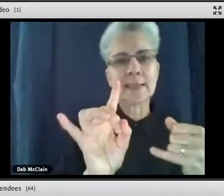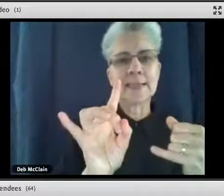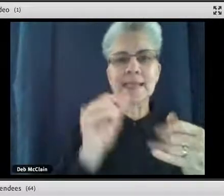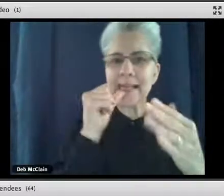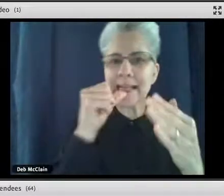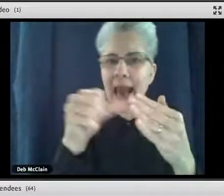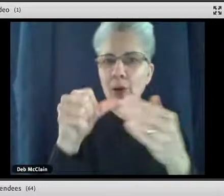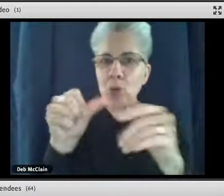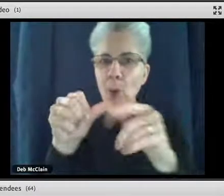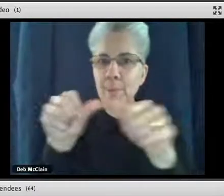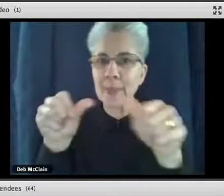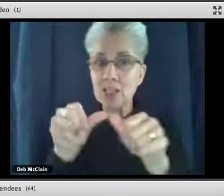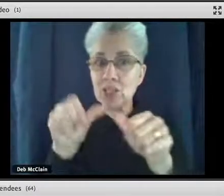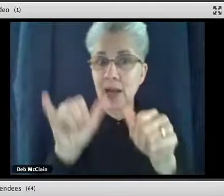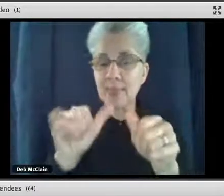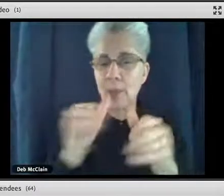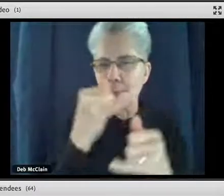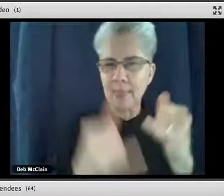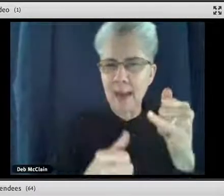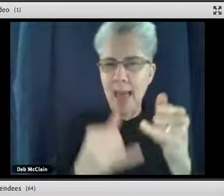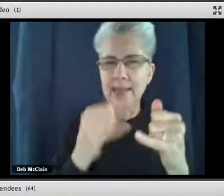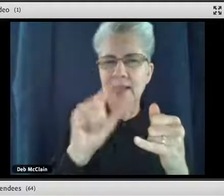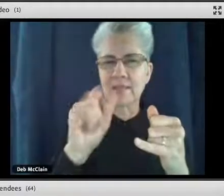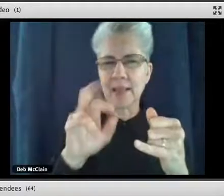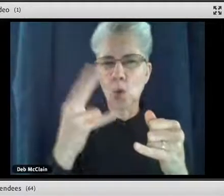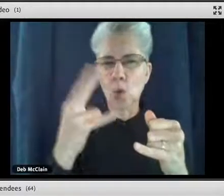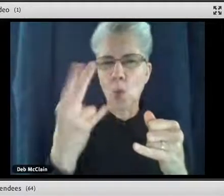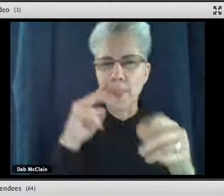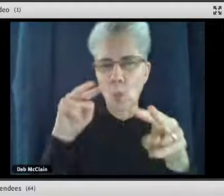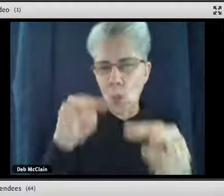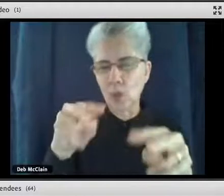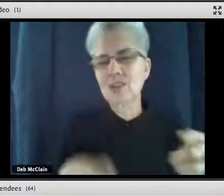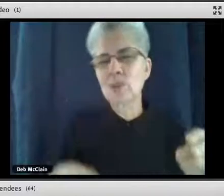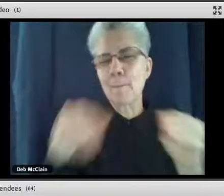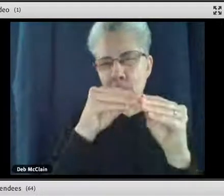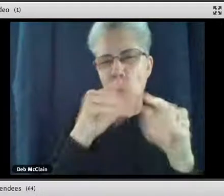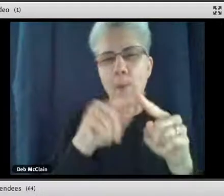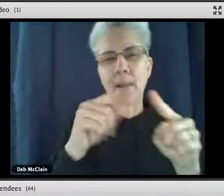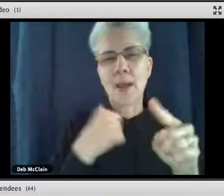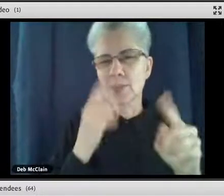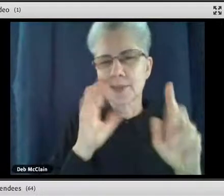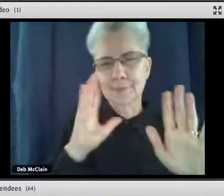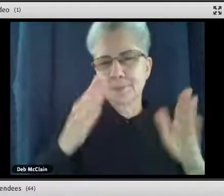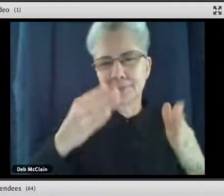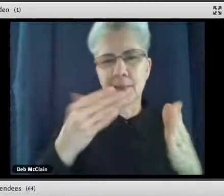but it's the 18 character position. And that'll be the last of the leader ones that we're going to look at. There's more.